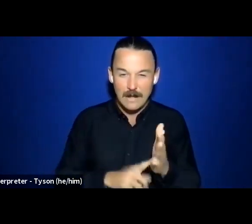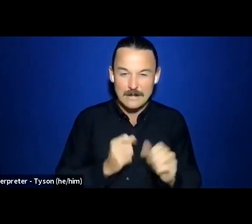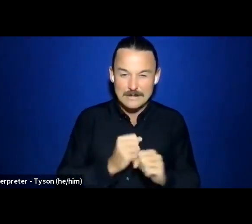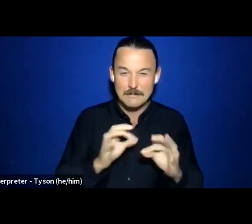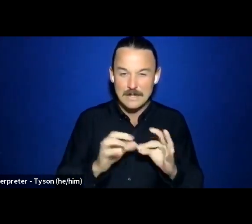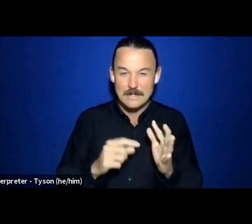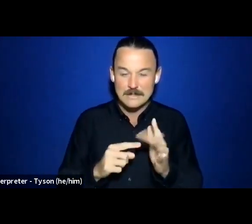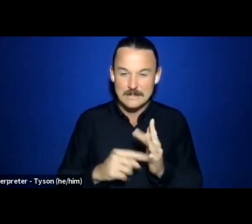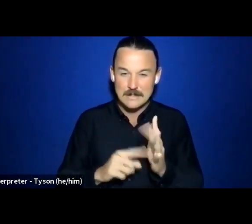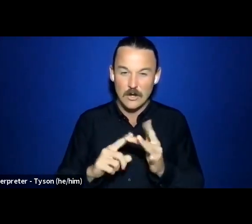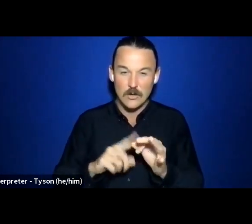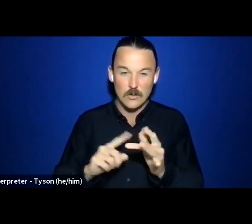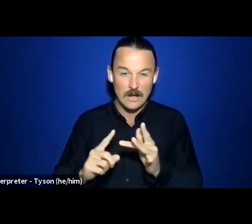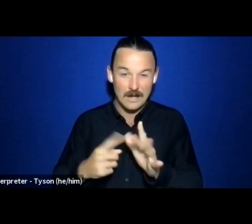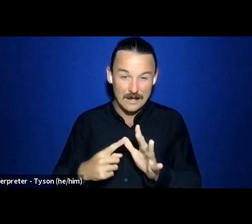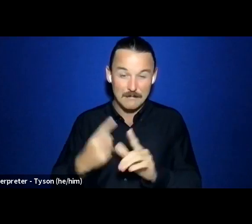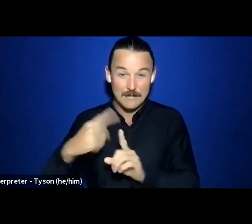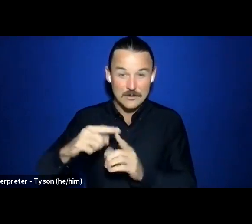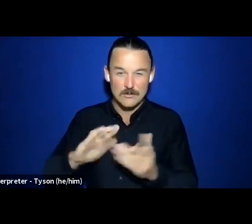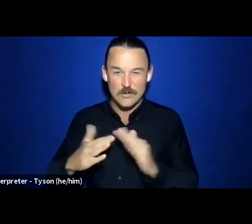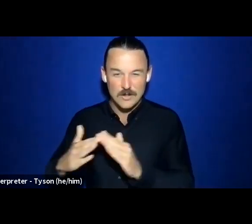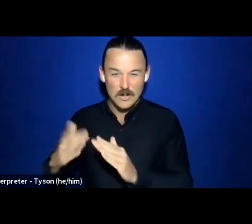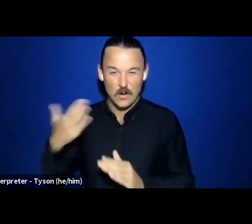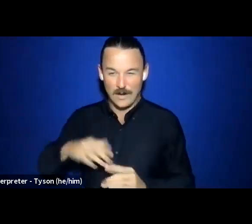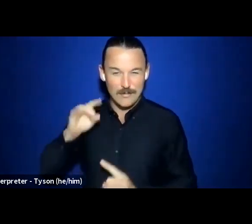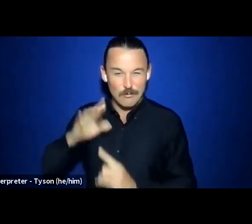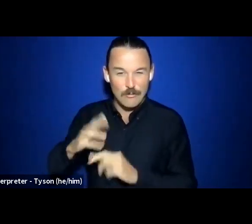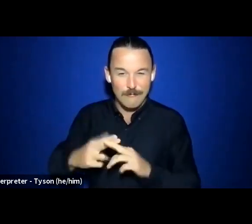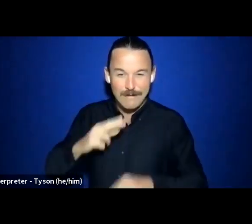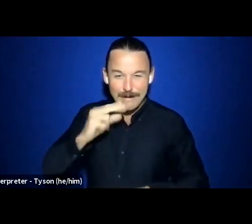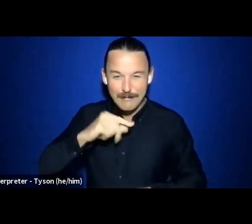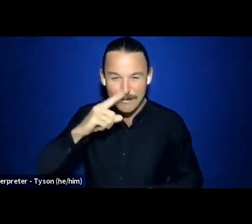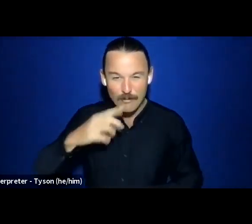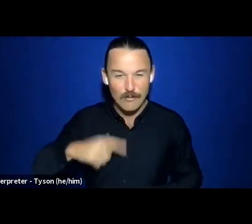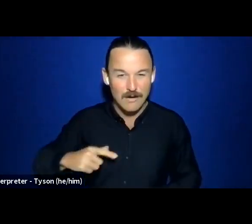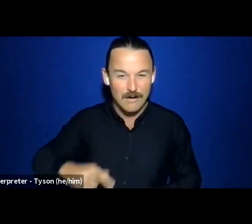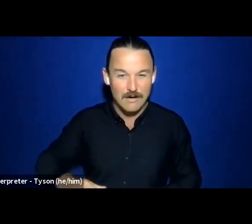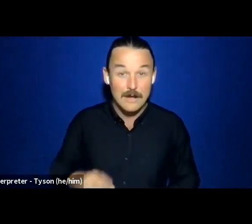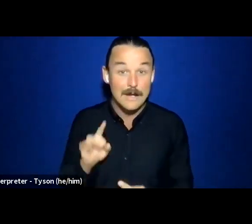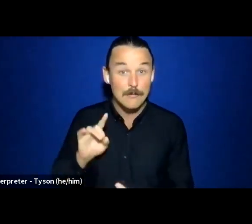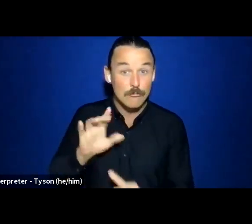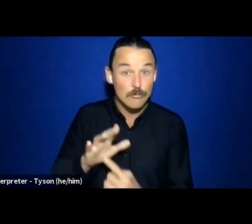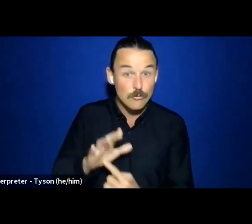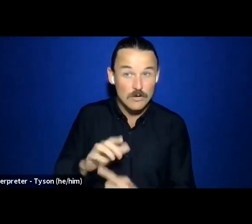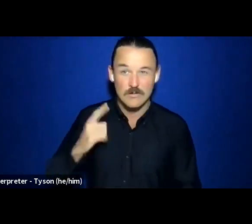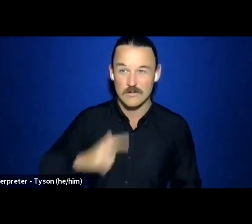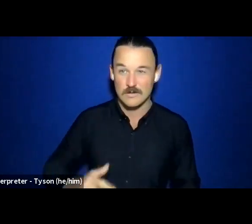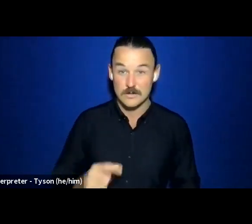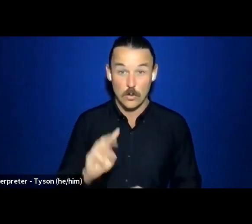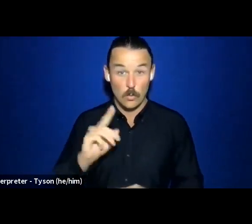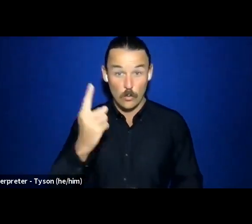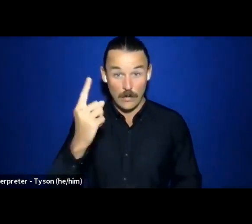Q i Why does it matter for our LGBT Q plus community. Why in particular does it. matter for young people. It Matters because I spend It Matters because I spend a